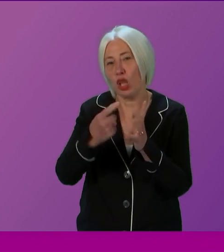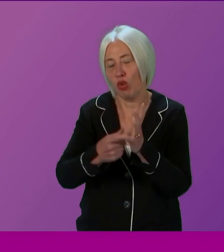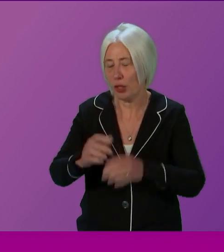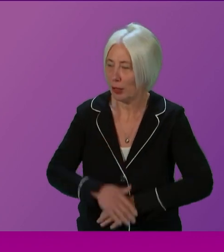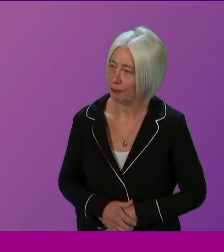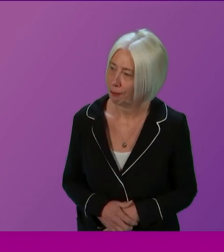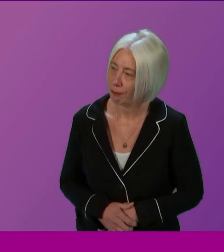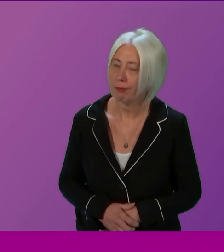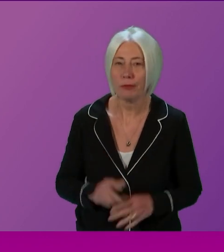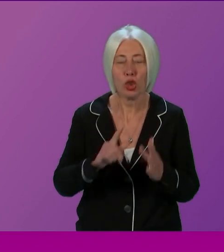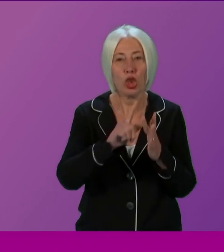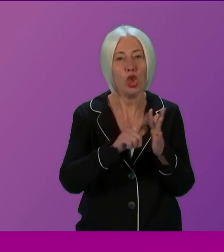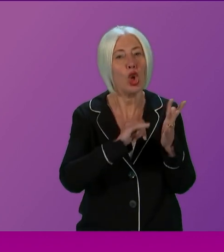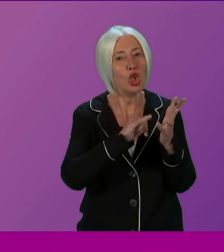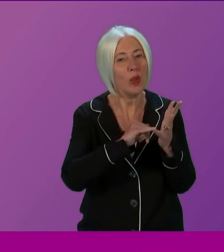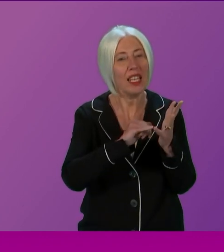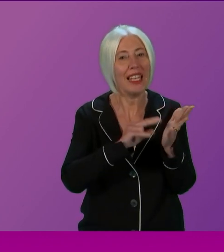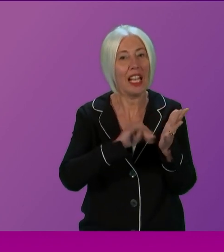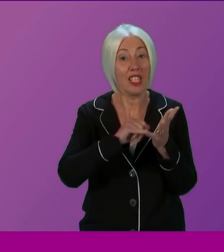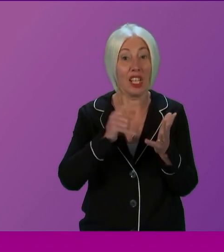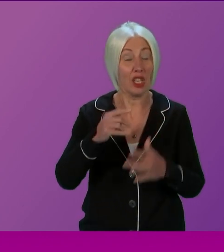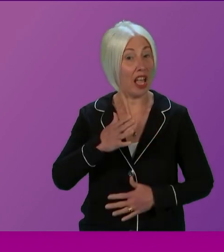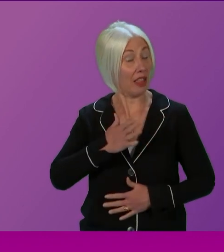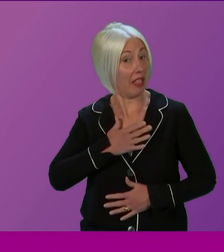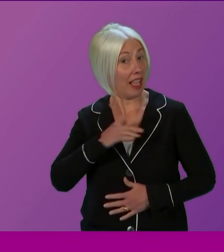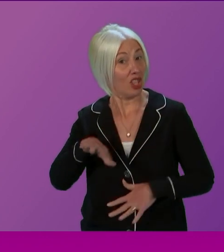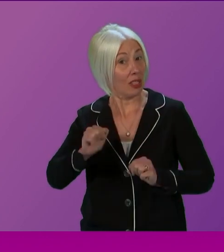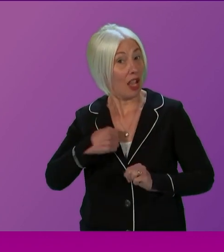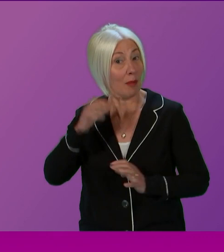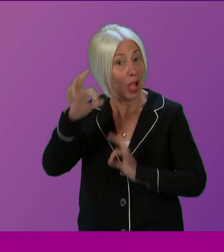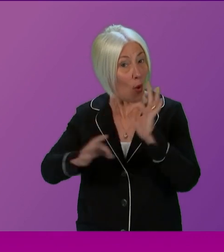John Swinney and Nicola Sturgeon seemed to enjoy the start of my question, so I will repeat it.